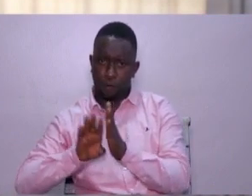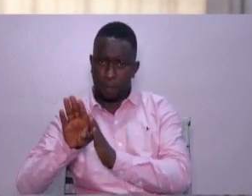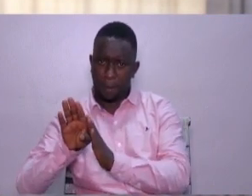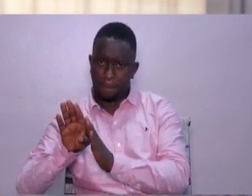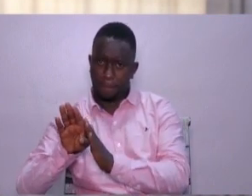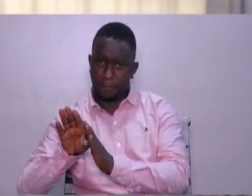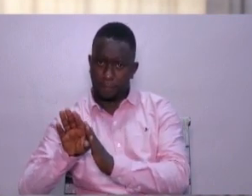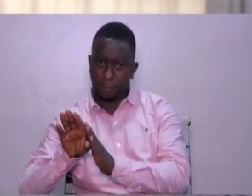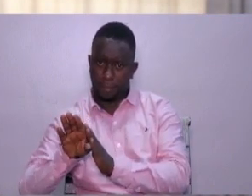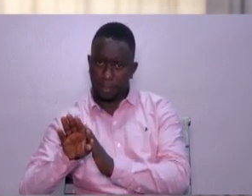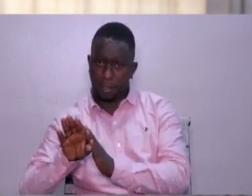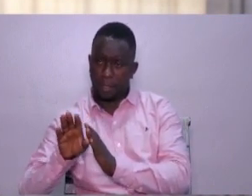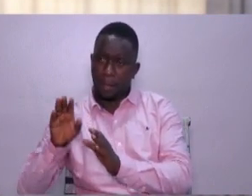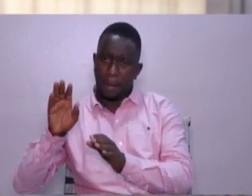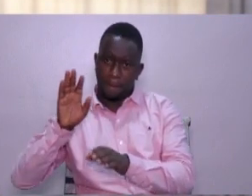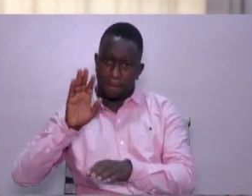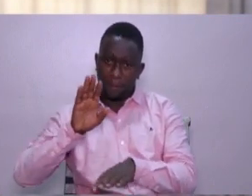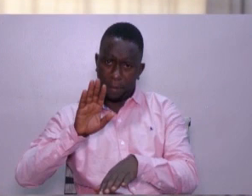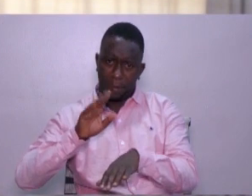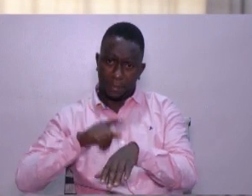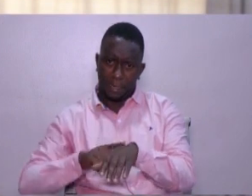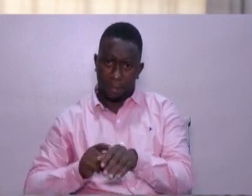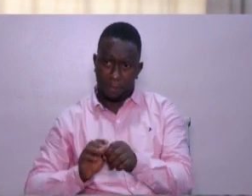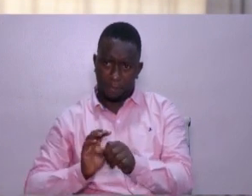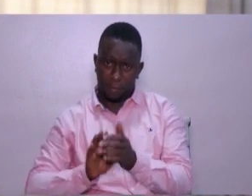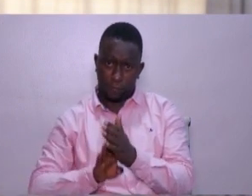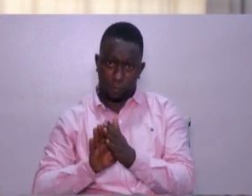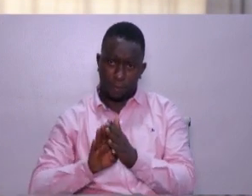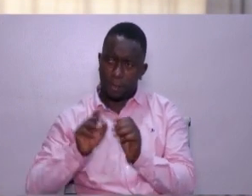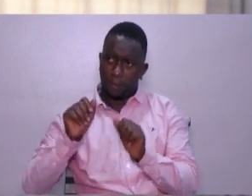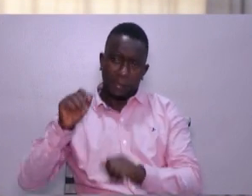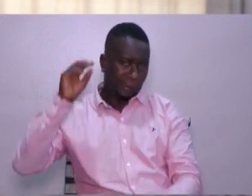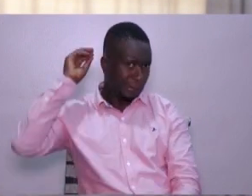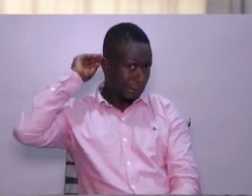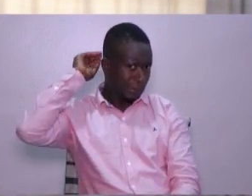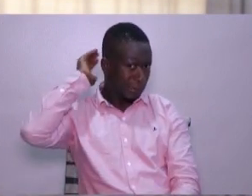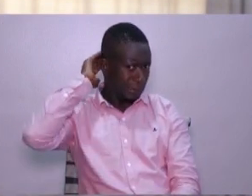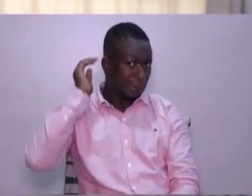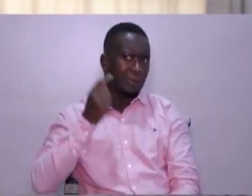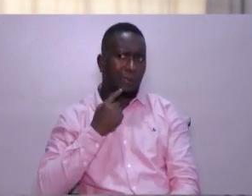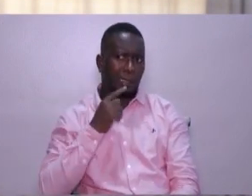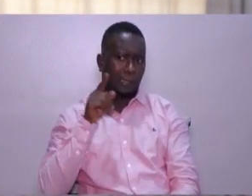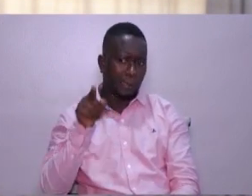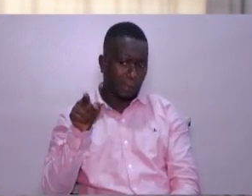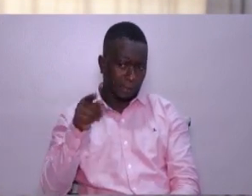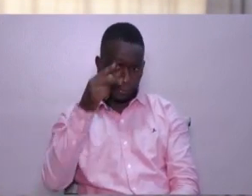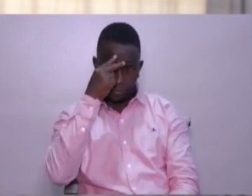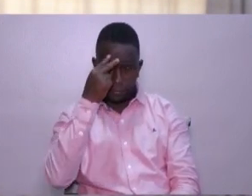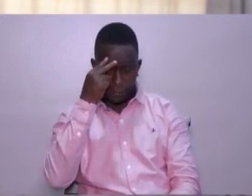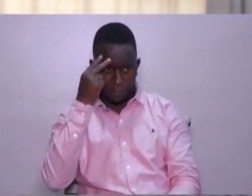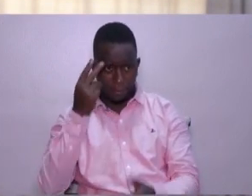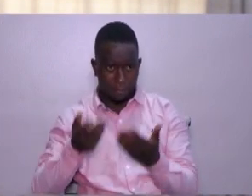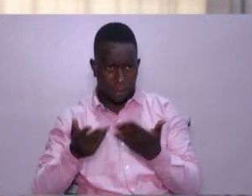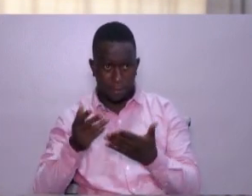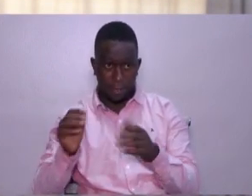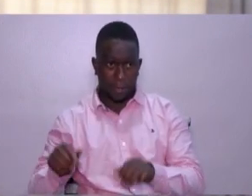have at the back of your mind that this leaner may not be able to see this is the inclusion Binasali was talking about